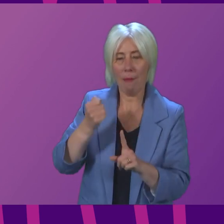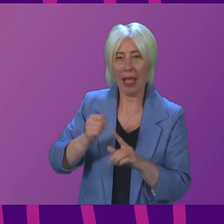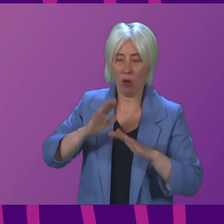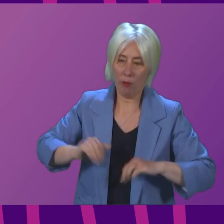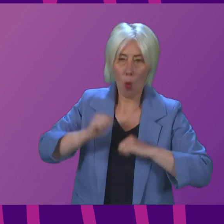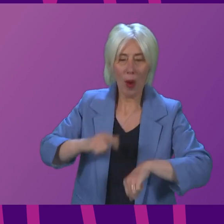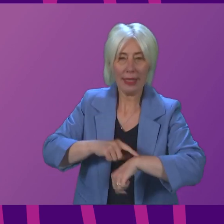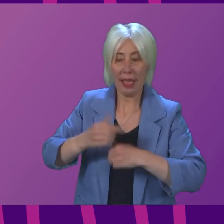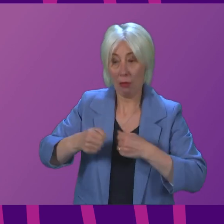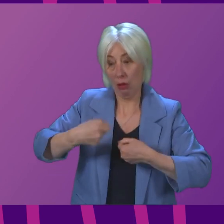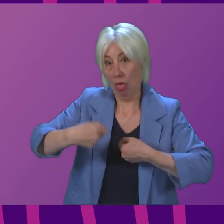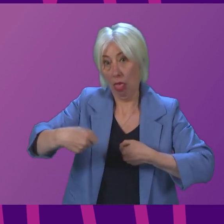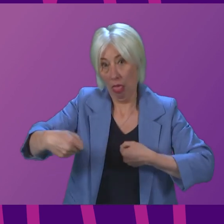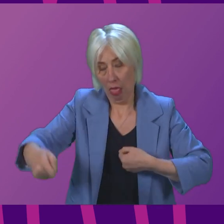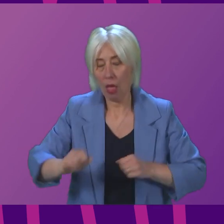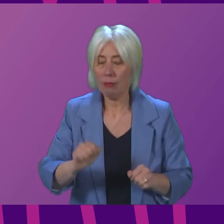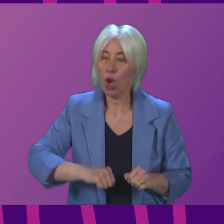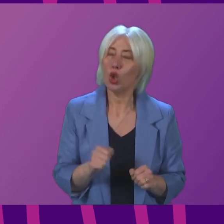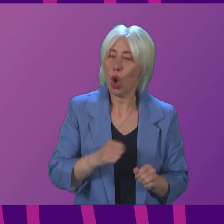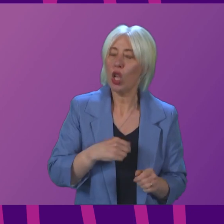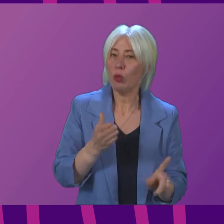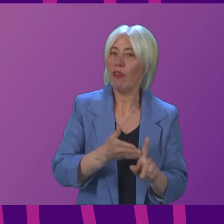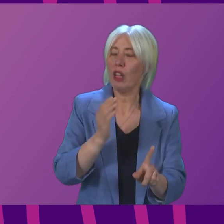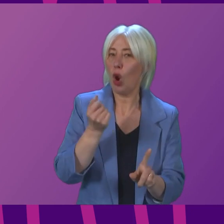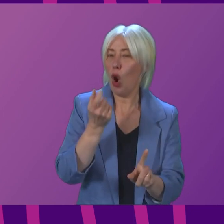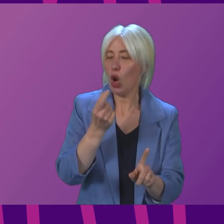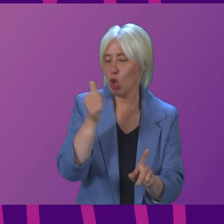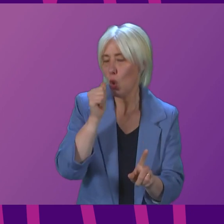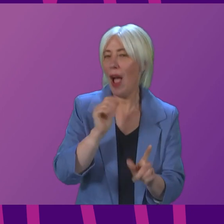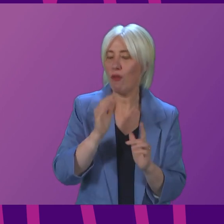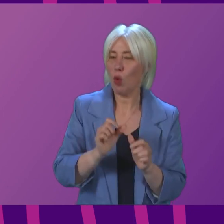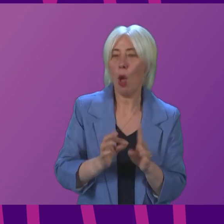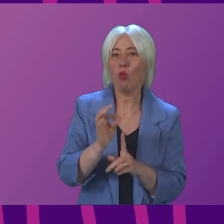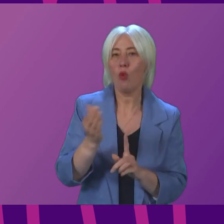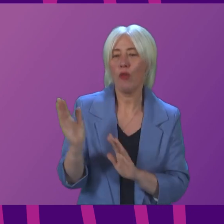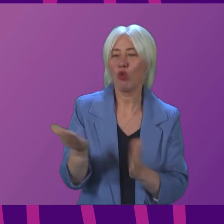In Scotland, we have already recognised the need to improve services, including those for young people.